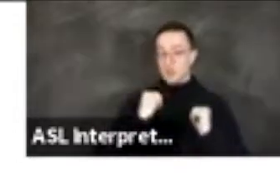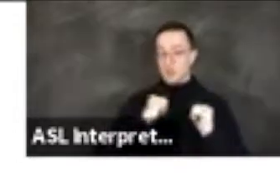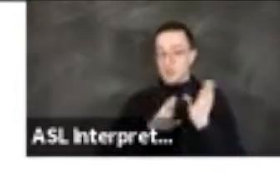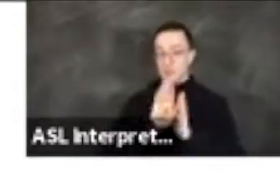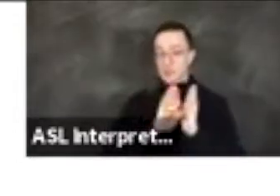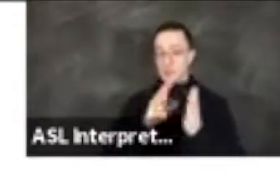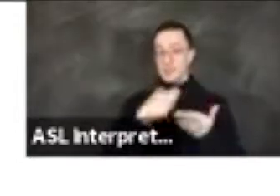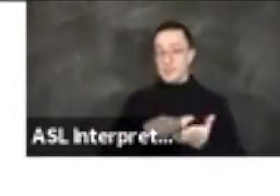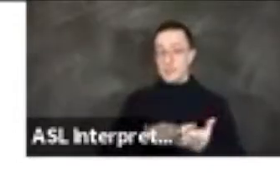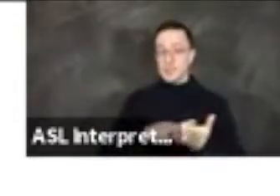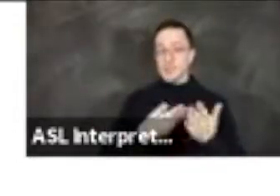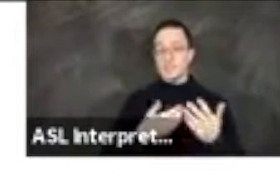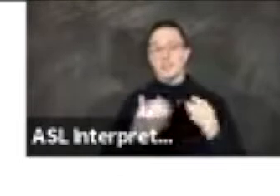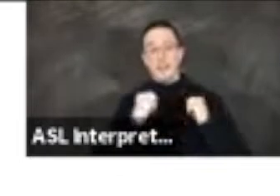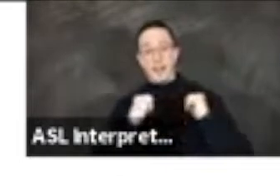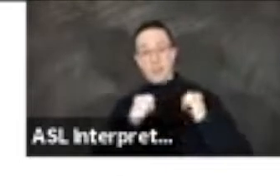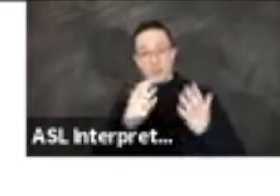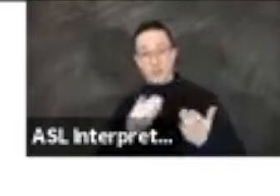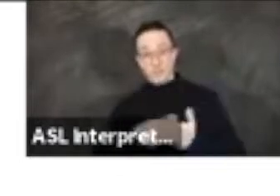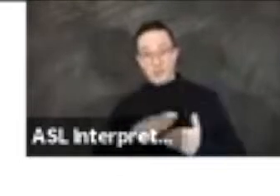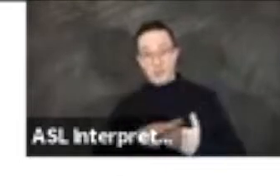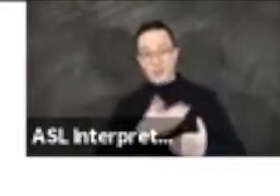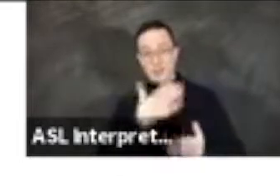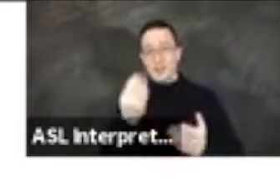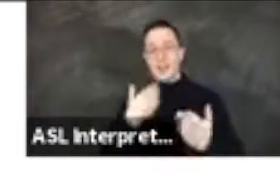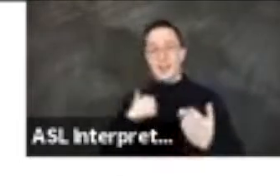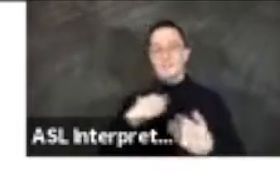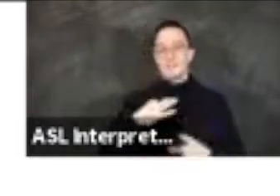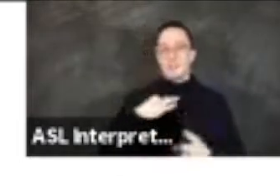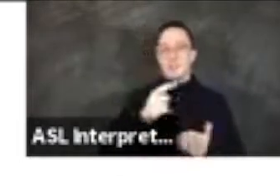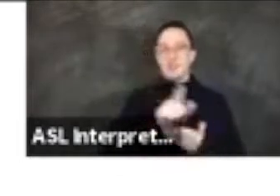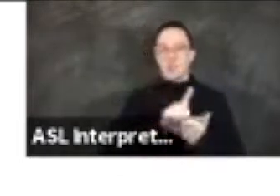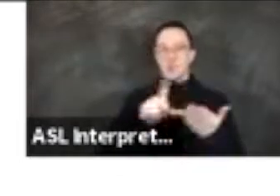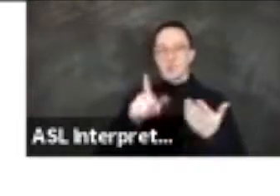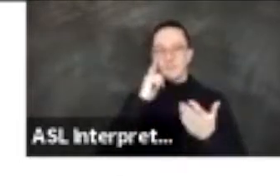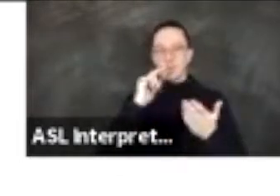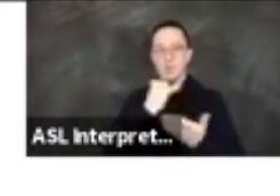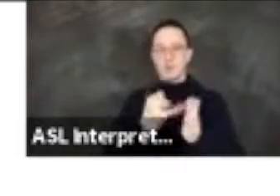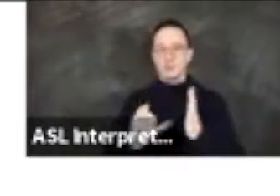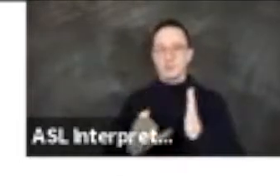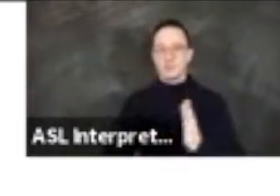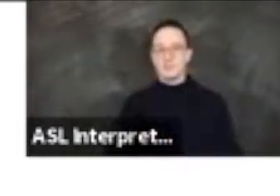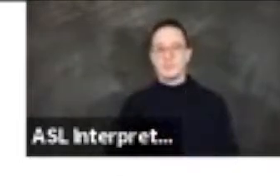ACTORS FUND, AND VOLUNTEER LAWYERS FOR THE ARTS.